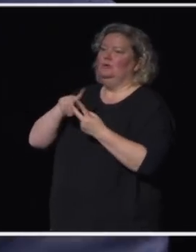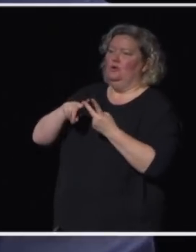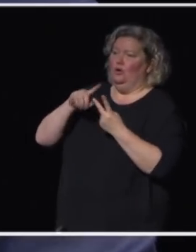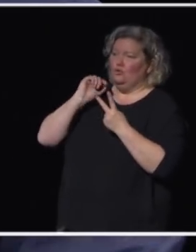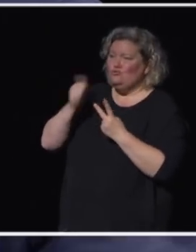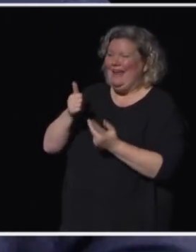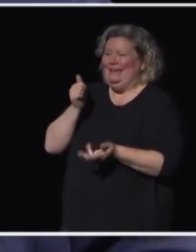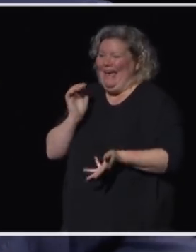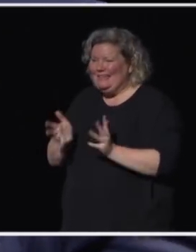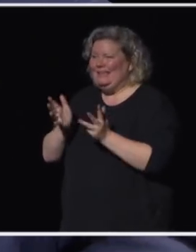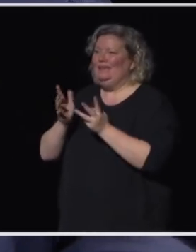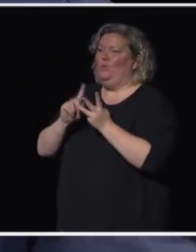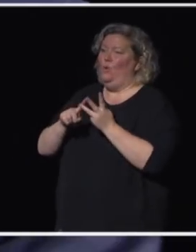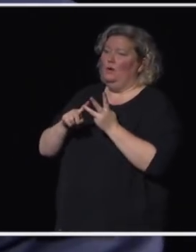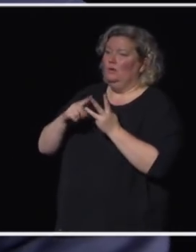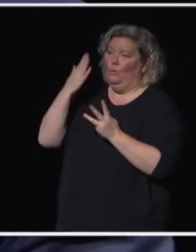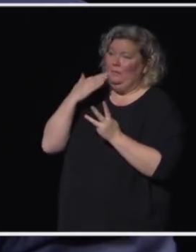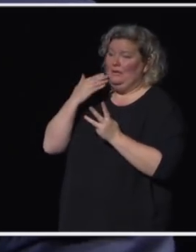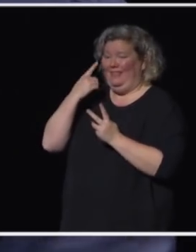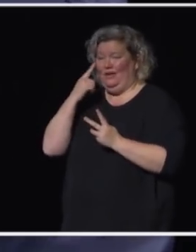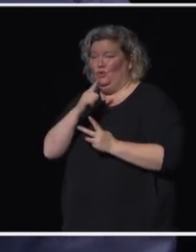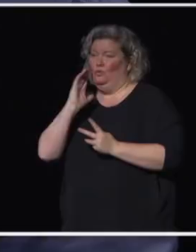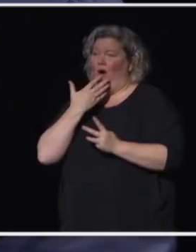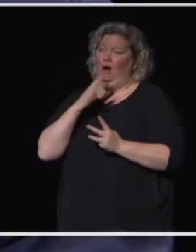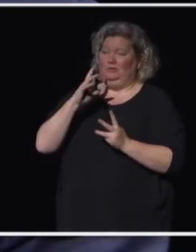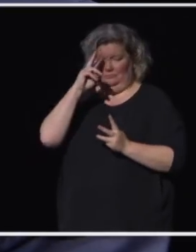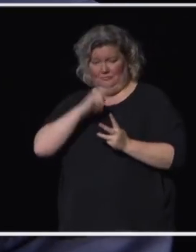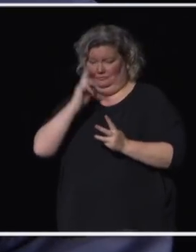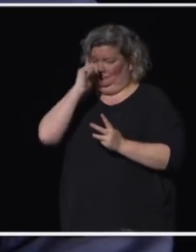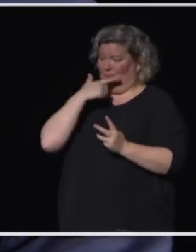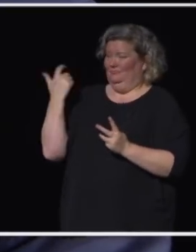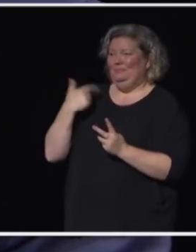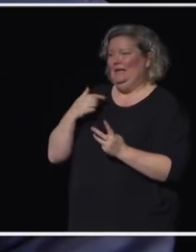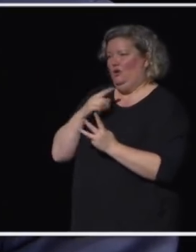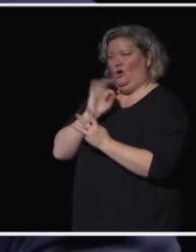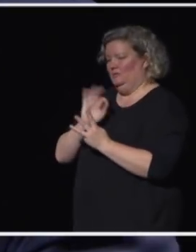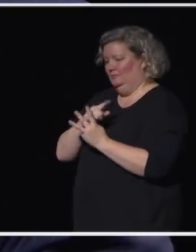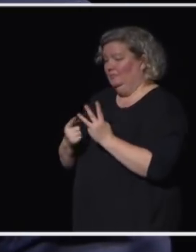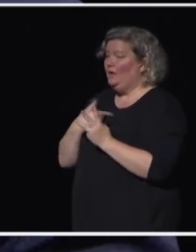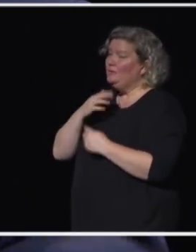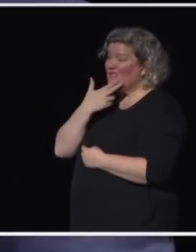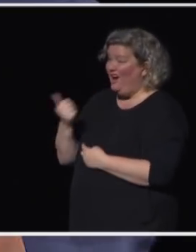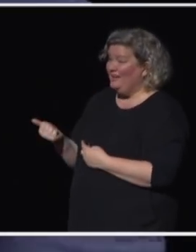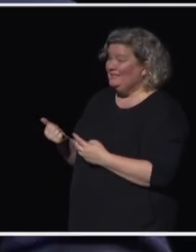I was none of those things. At all! You know? I was nice. I was generally well liked.